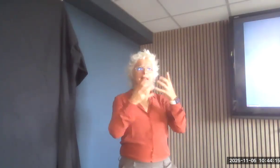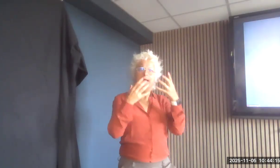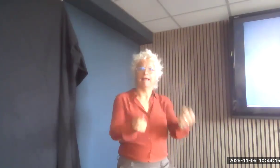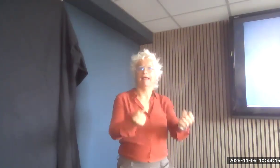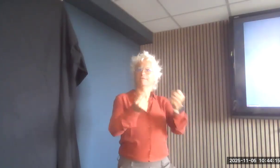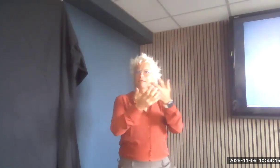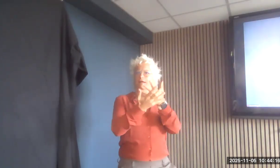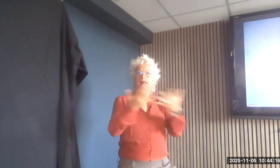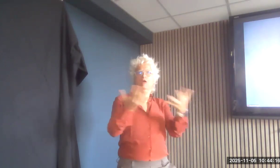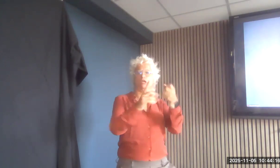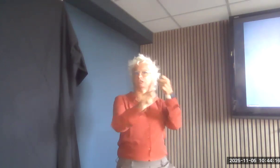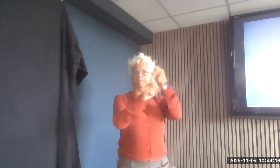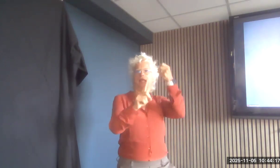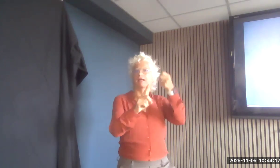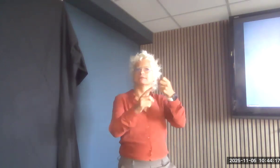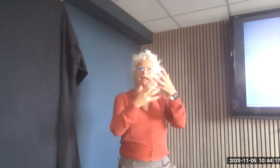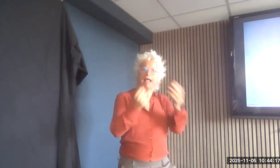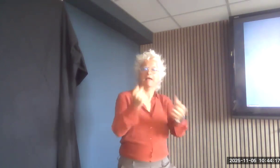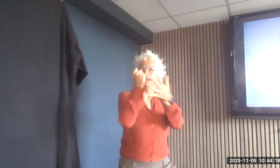, yes, thank you for that question. So, previously.